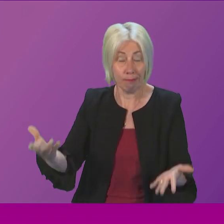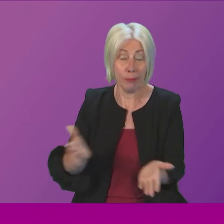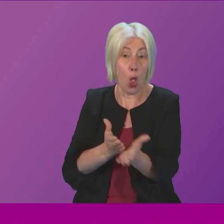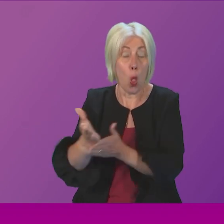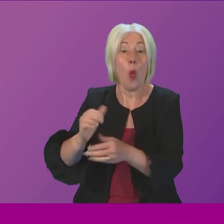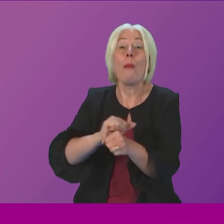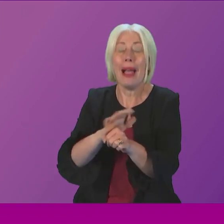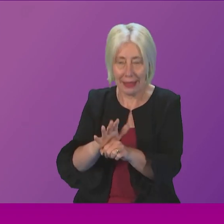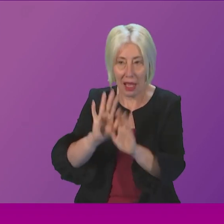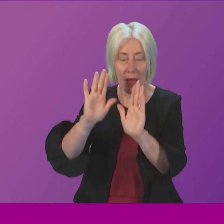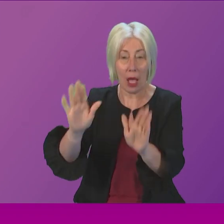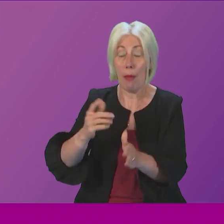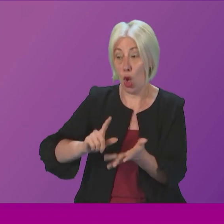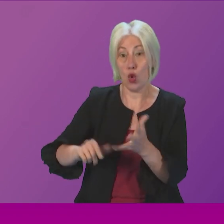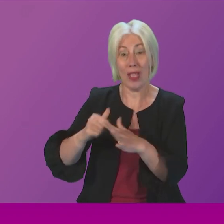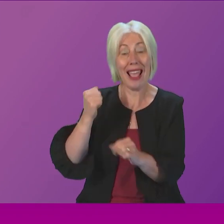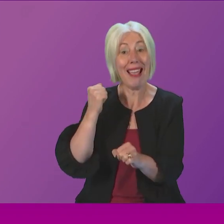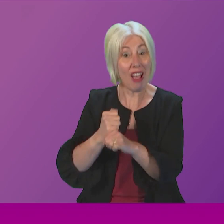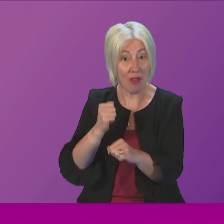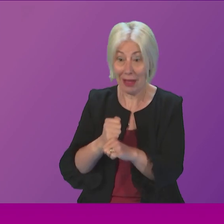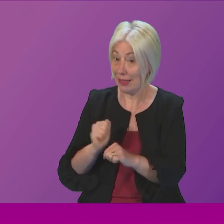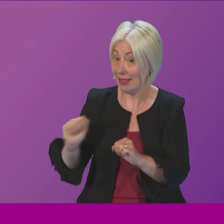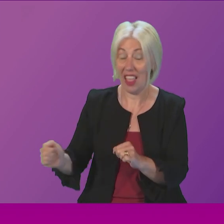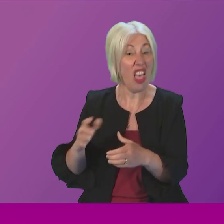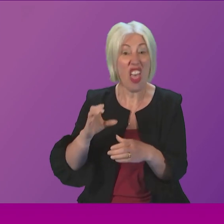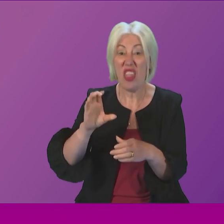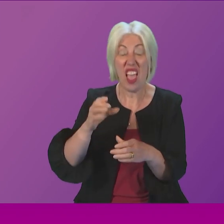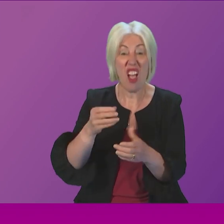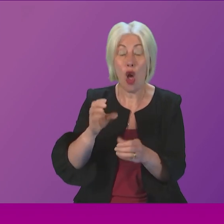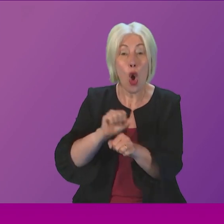It was the UK Government that unilaterally withdrew Covid funding—I know that because